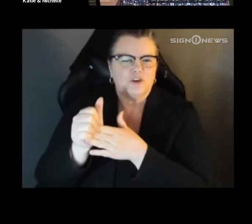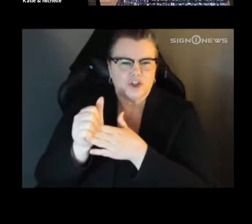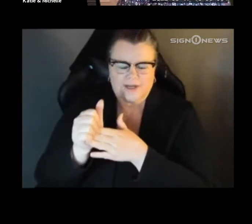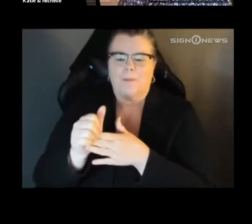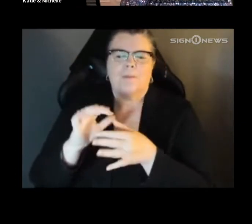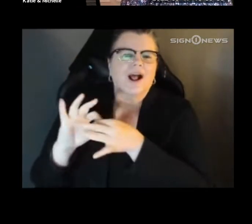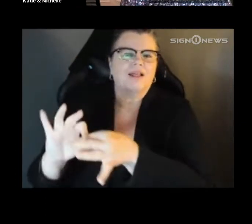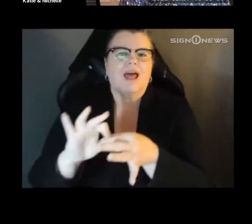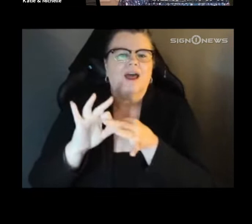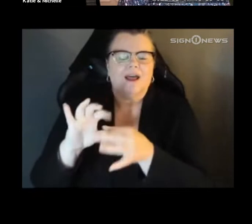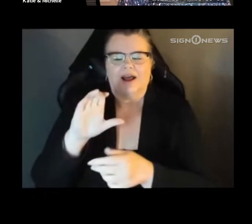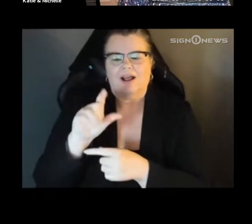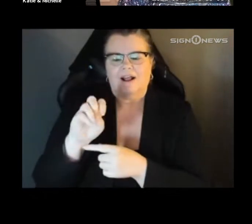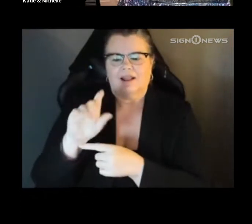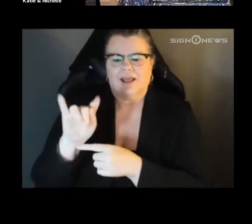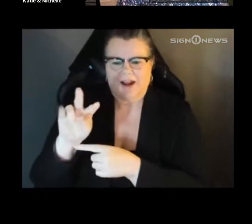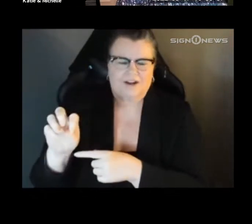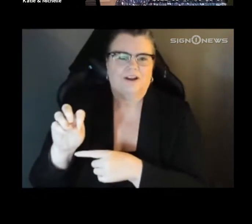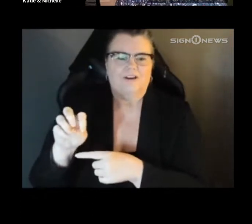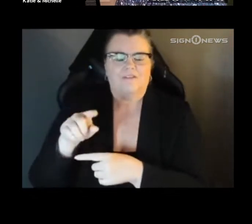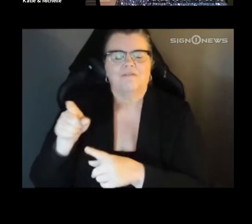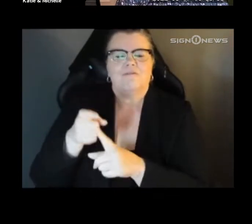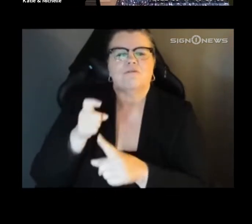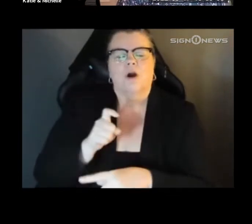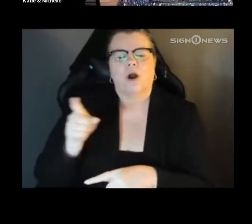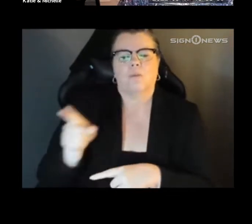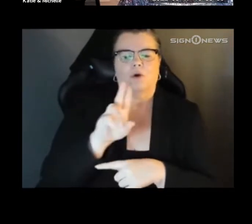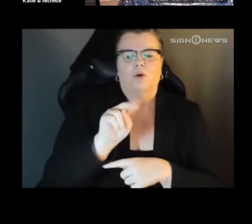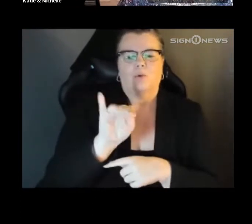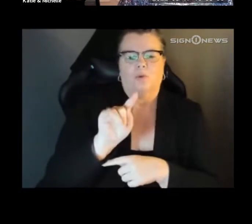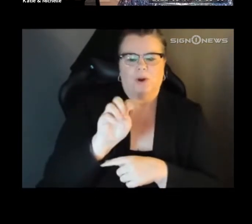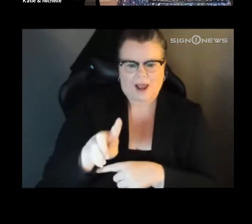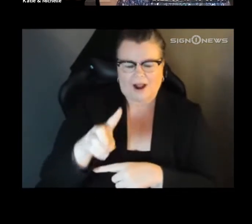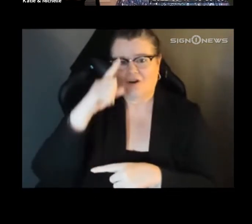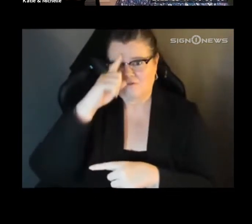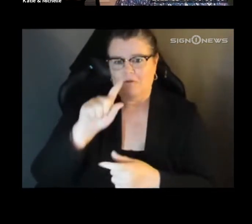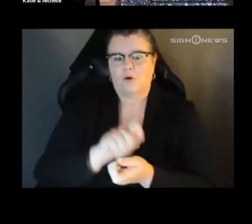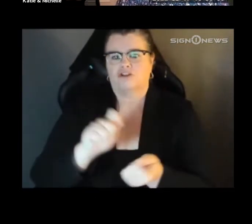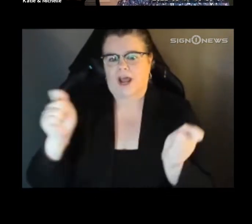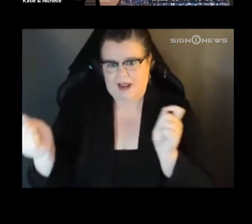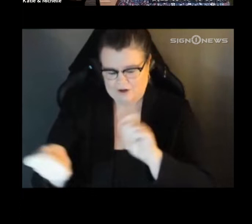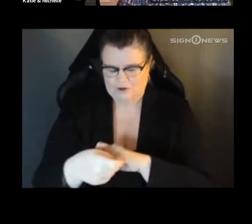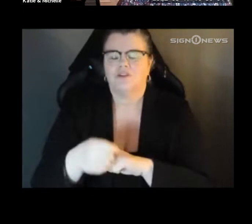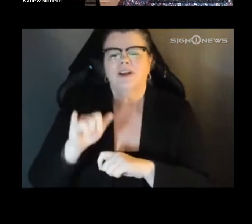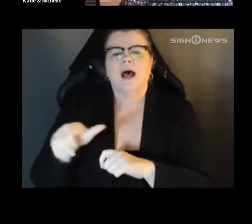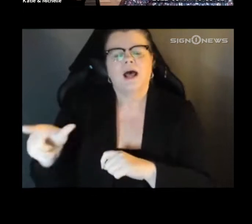United for change is the self-adfacing network in the state of Georgia and we want all of you